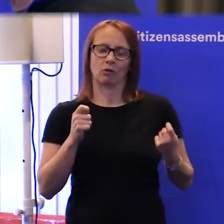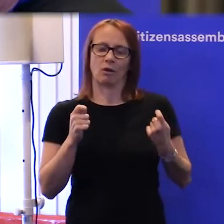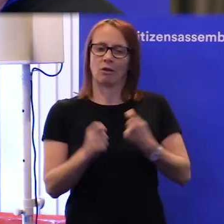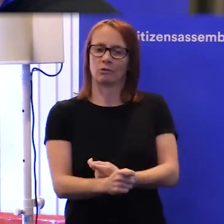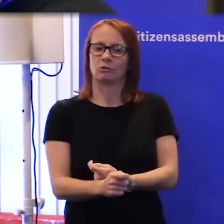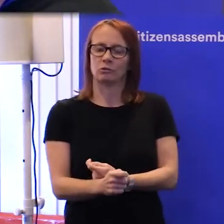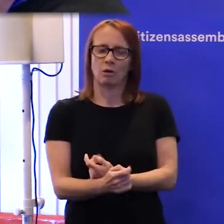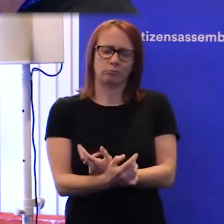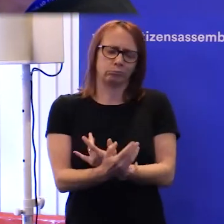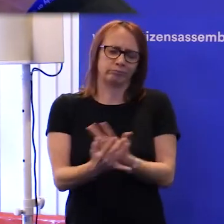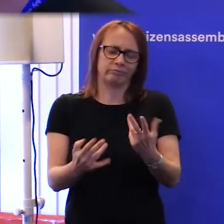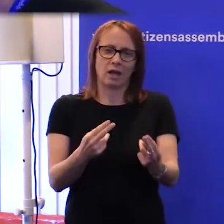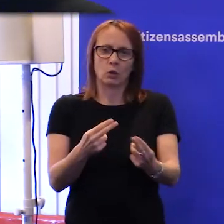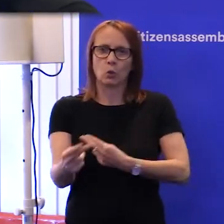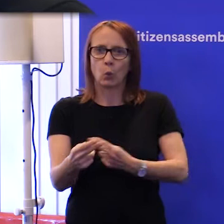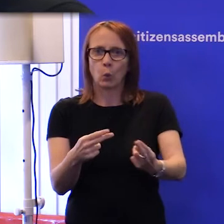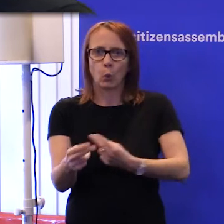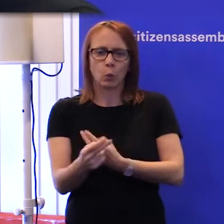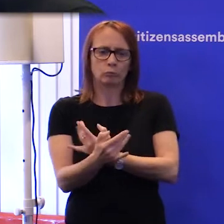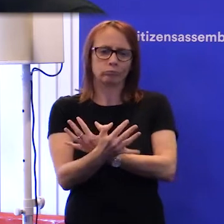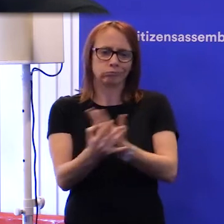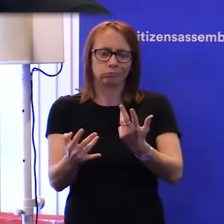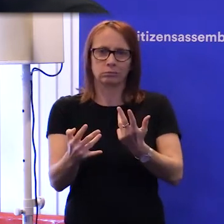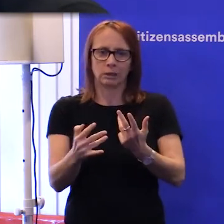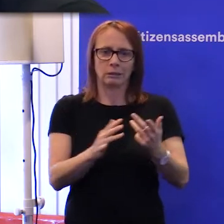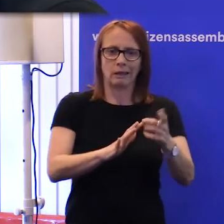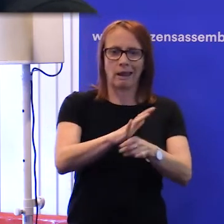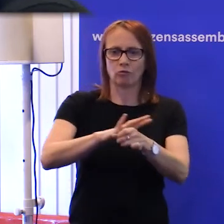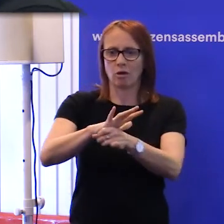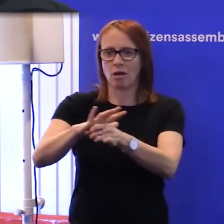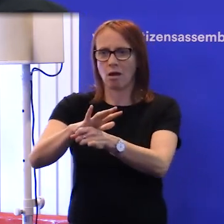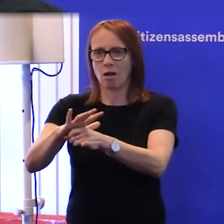much news and so many different different areas that that people can can